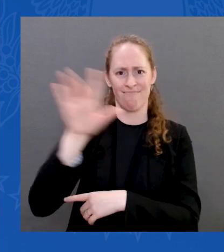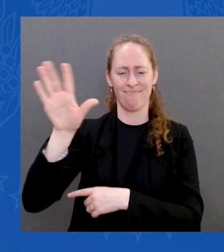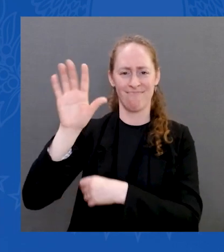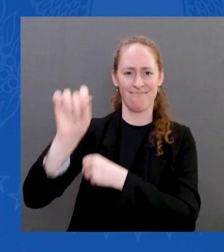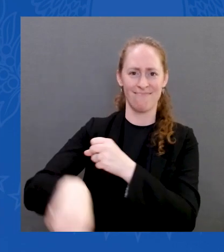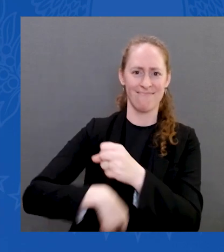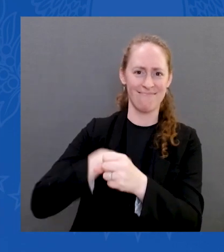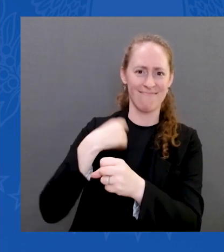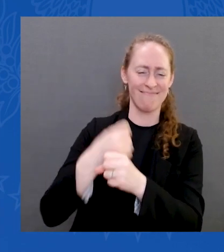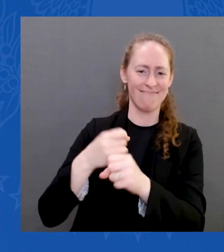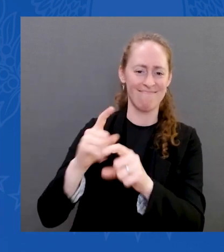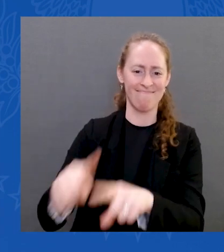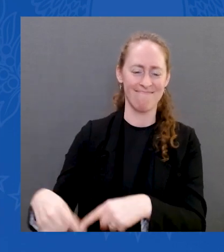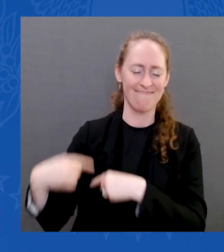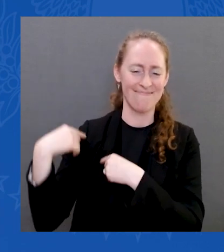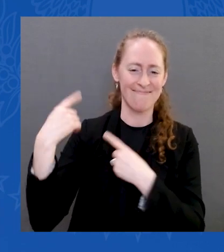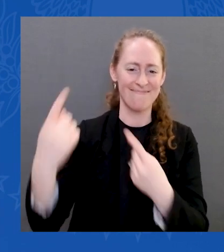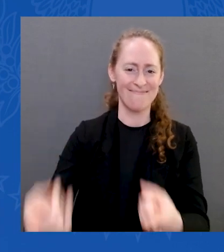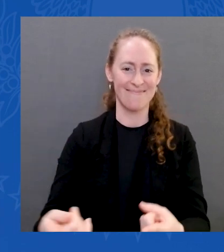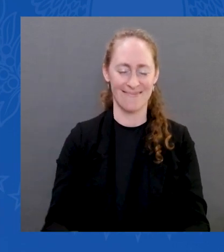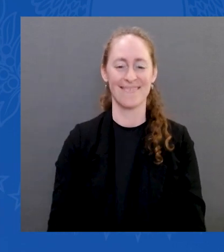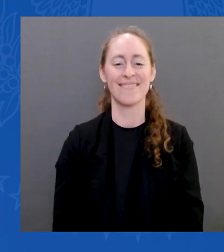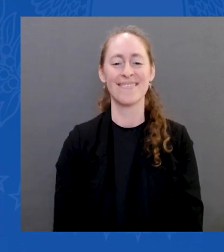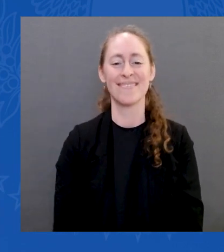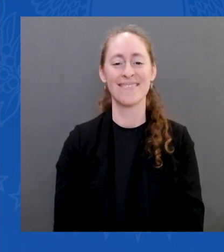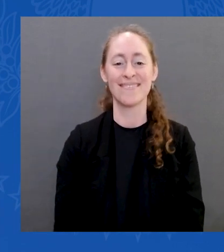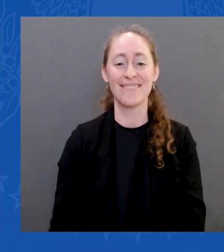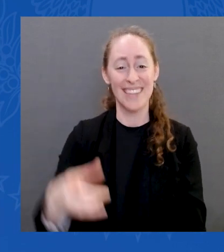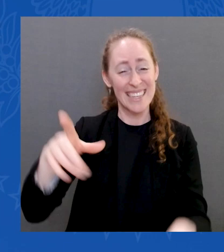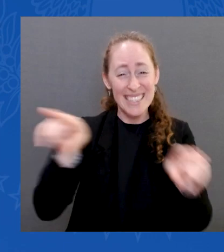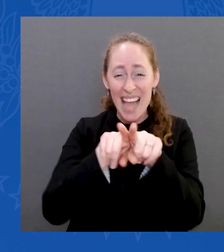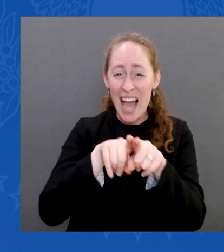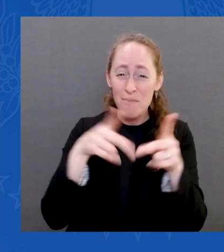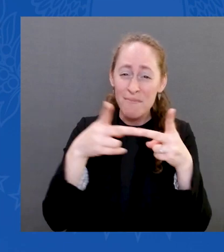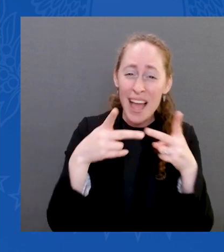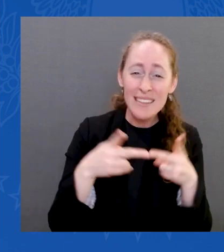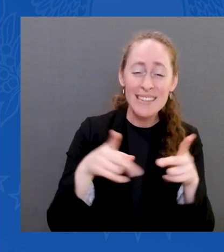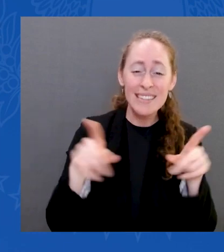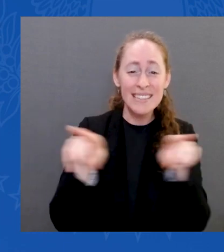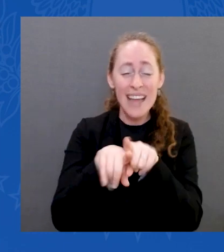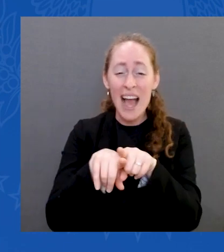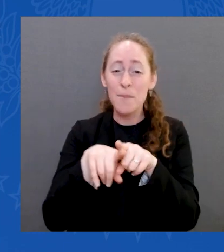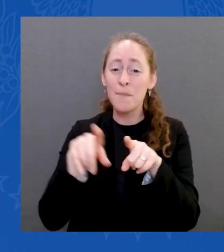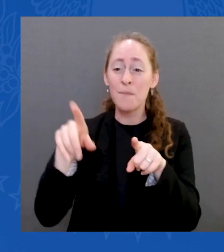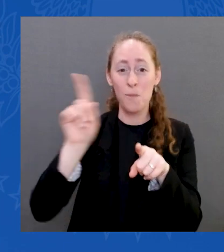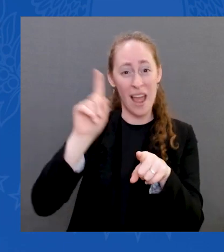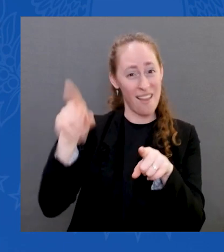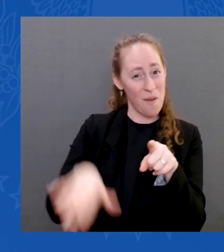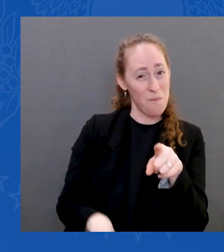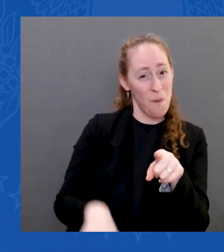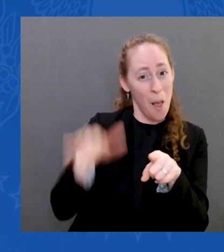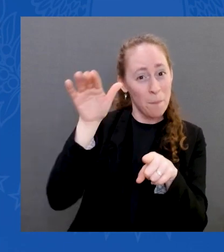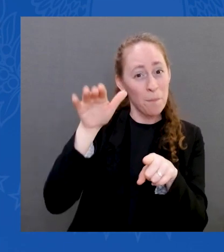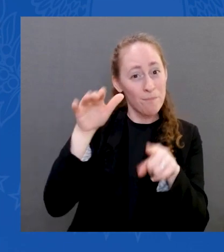in the same district he grew up in. And, by the way, when I left the vice presidency, I had a chance to do a number of things.